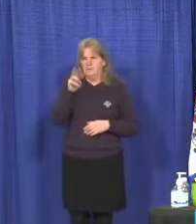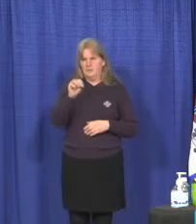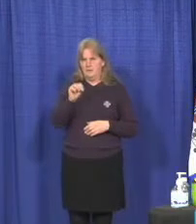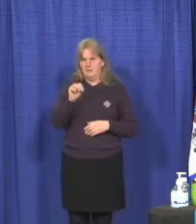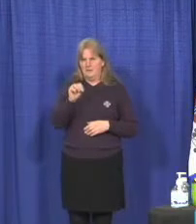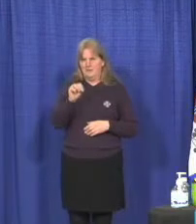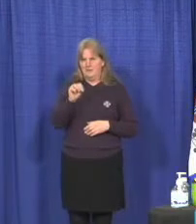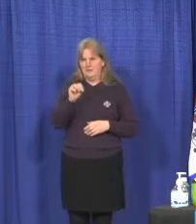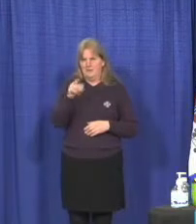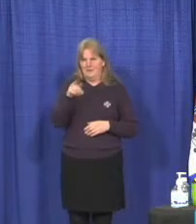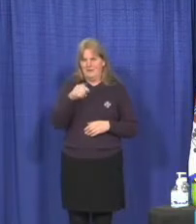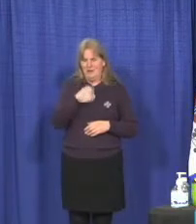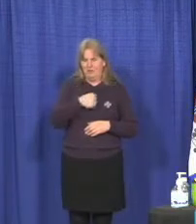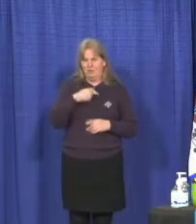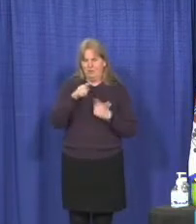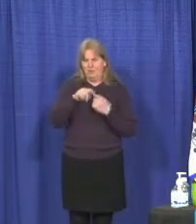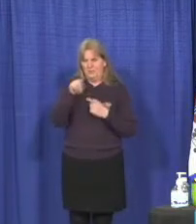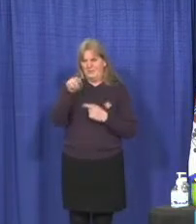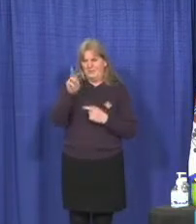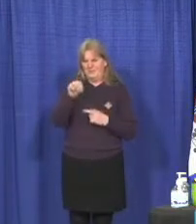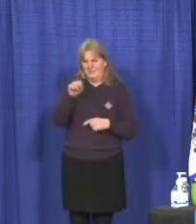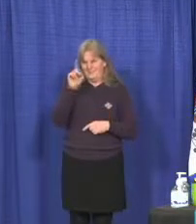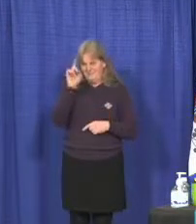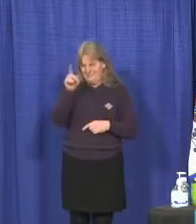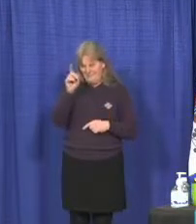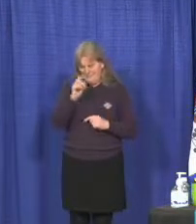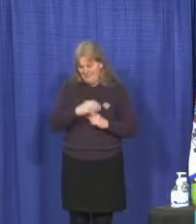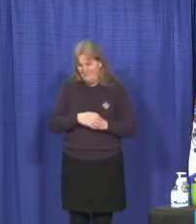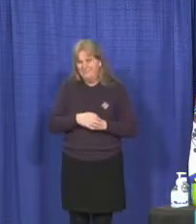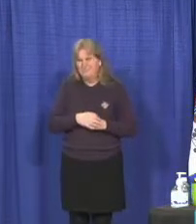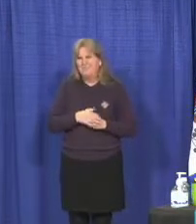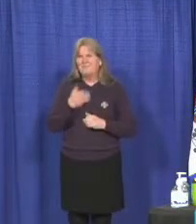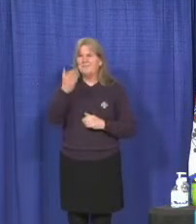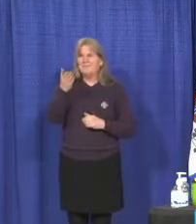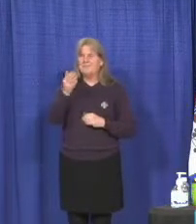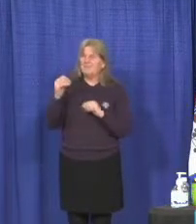presume is online, this is a